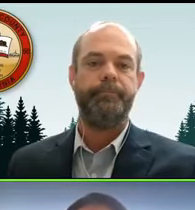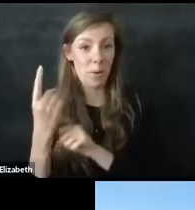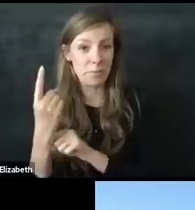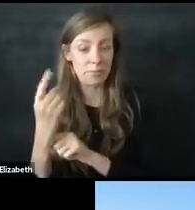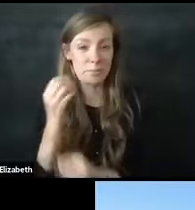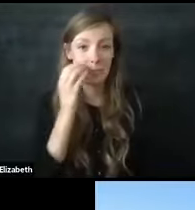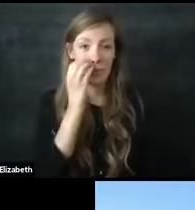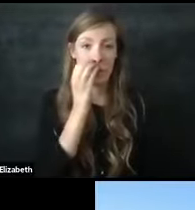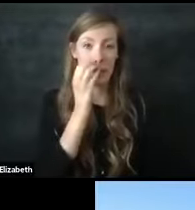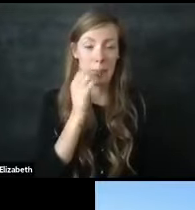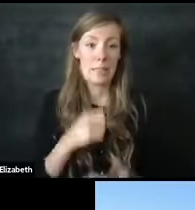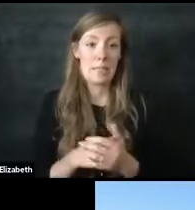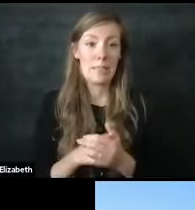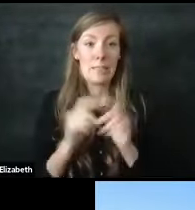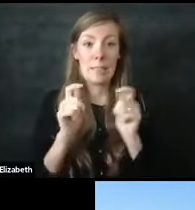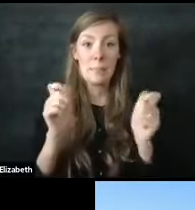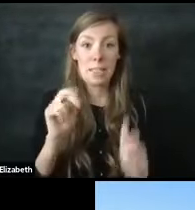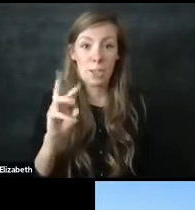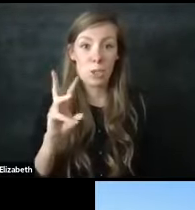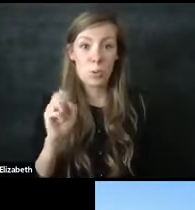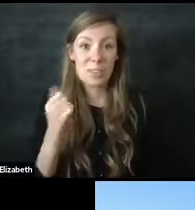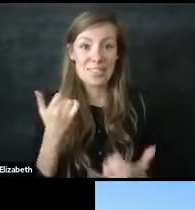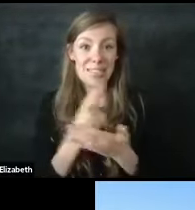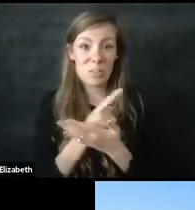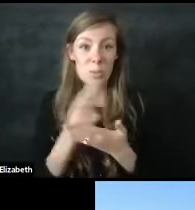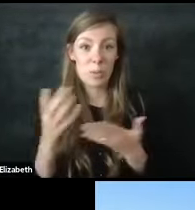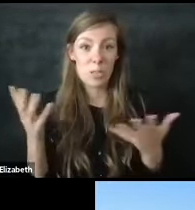The big news this week is that yesterday the Food and Drug Administration's